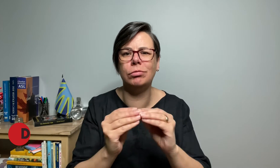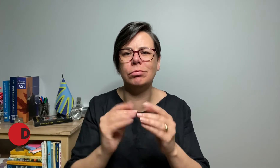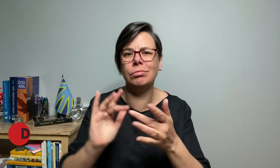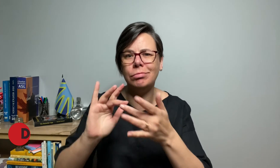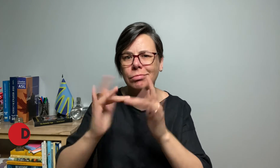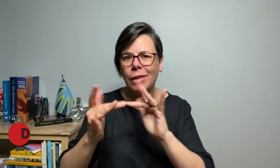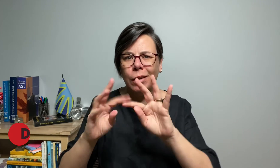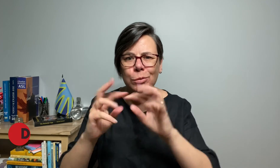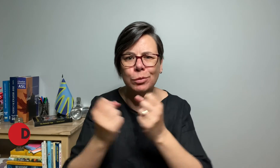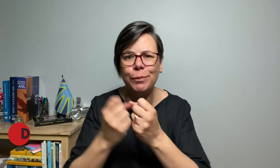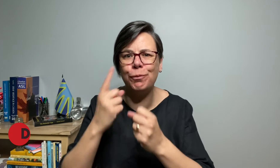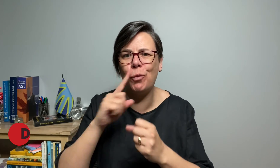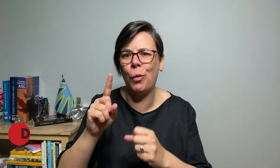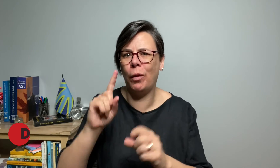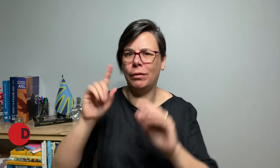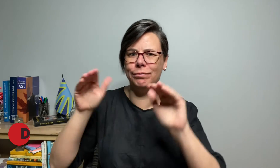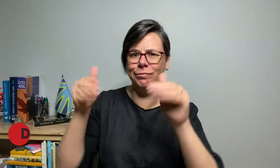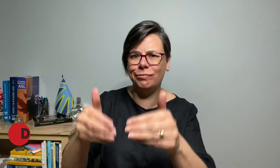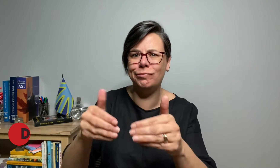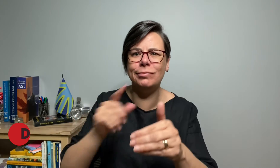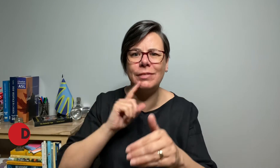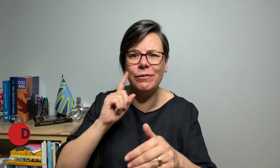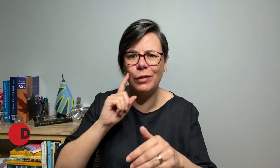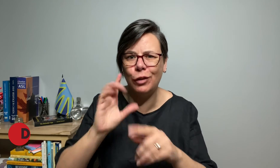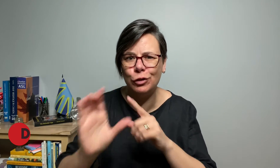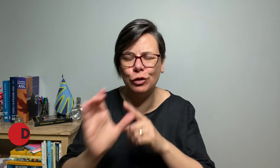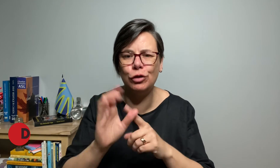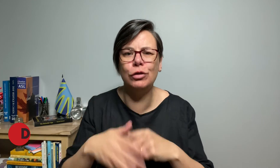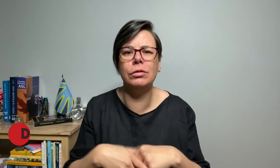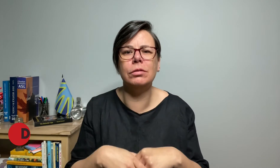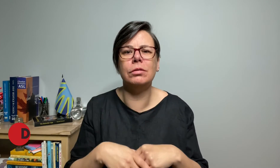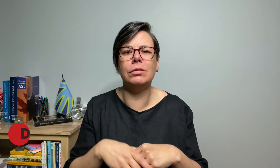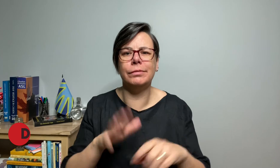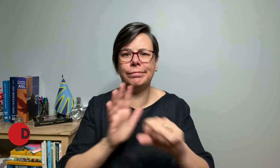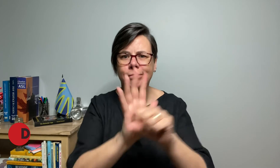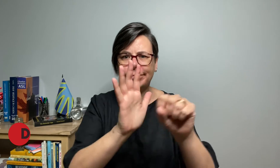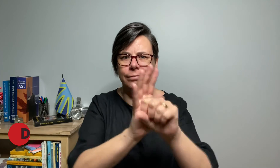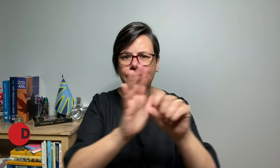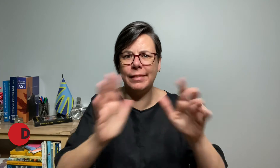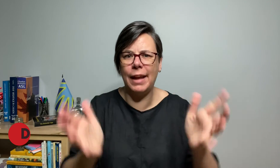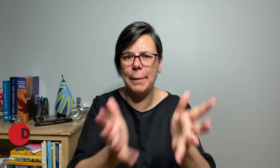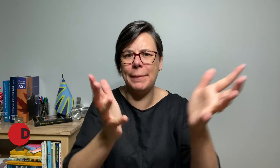online workshops focusing on Deaf culture, and advocacy campaigns